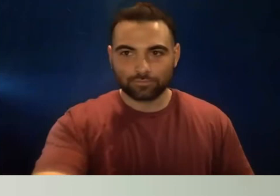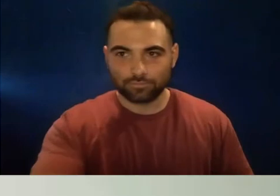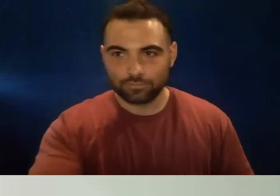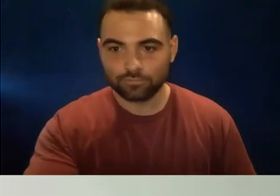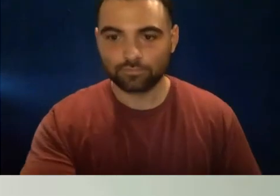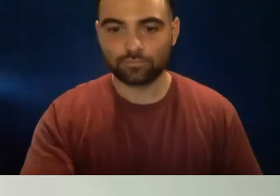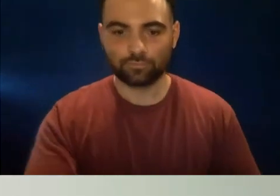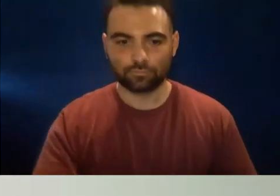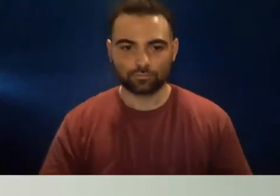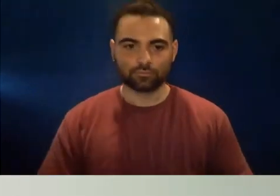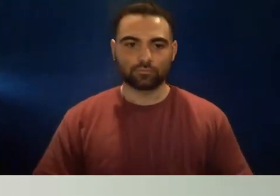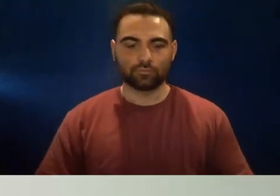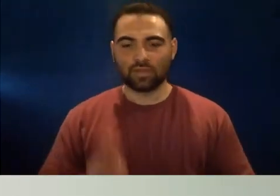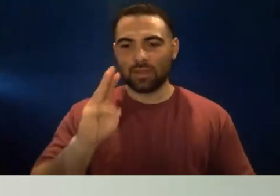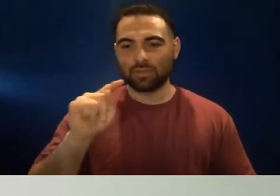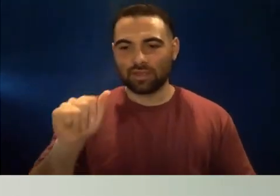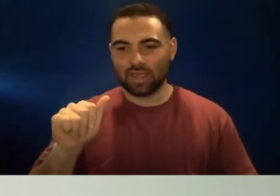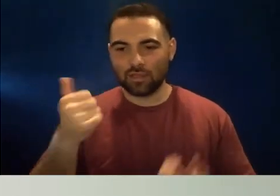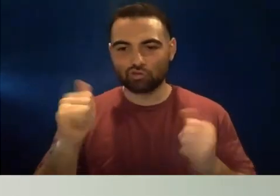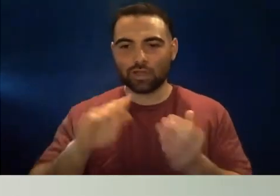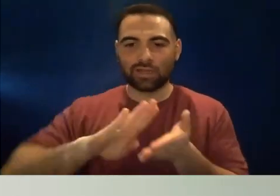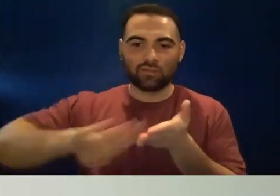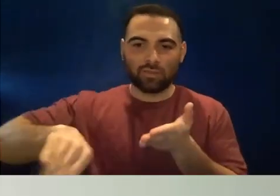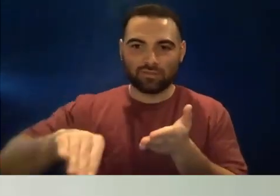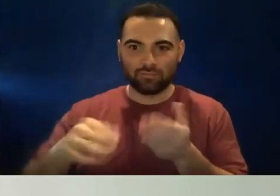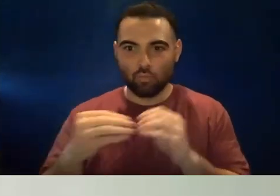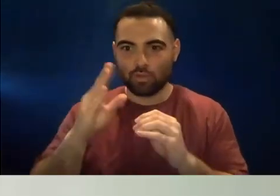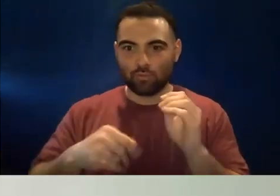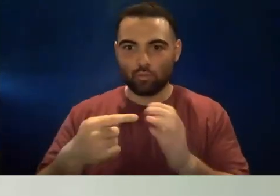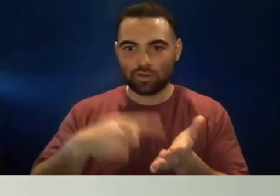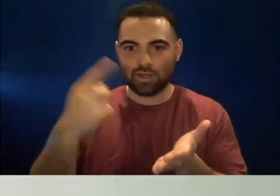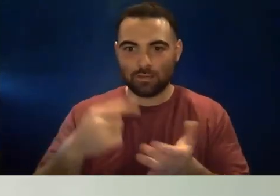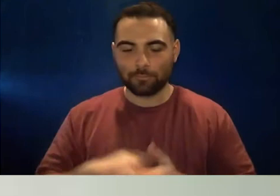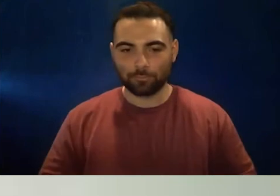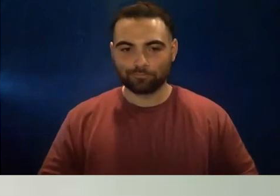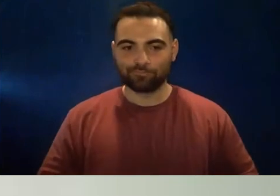the MTA has tried to get it dismissed more than once, and that has not worked out so well.